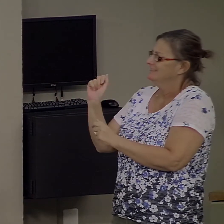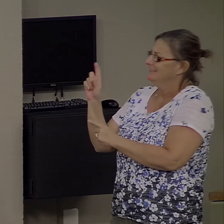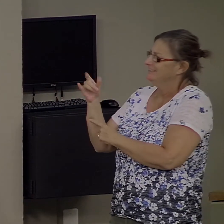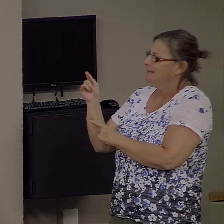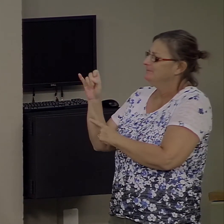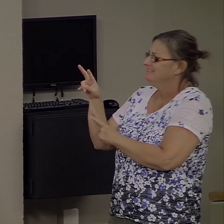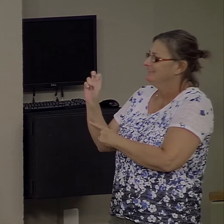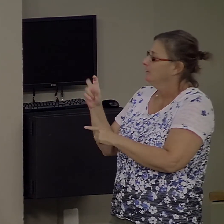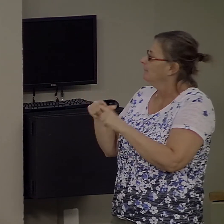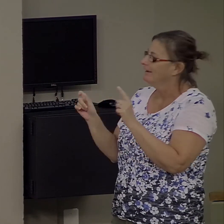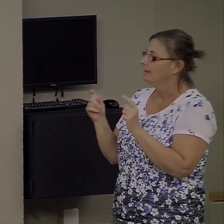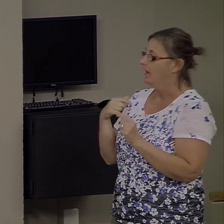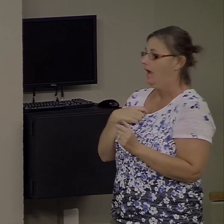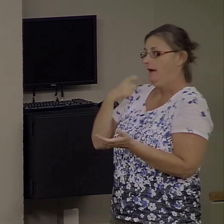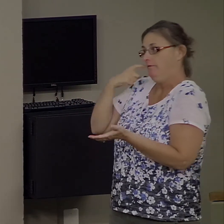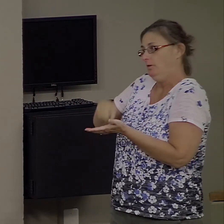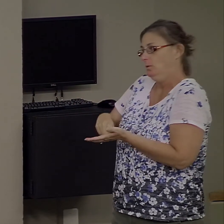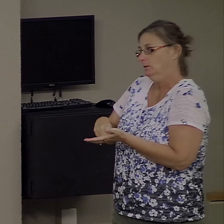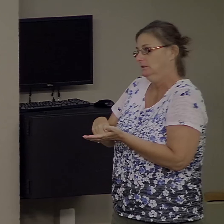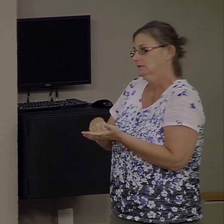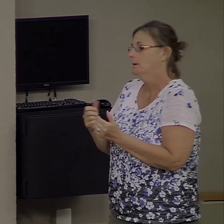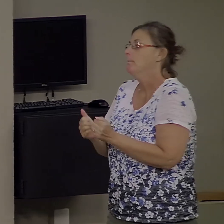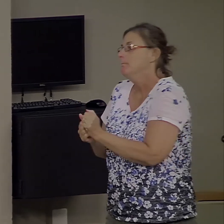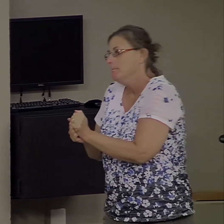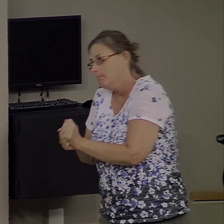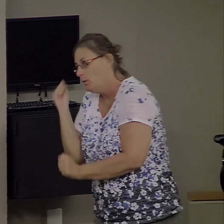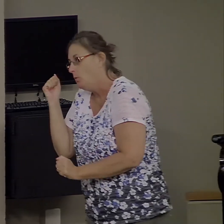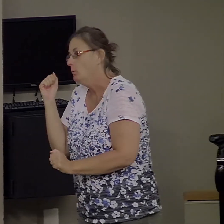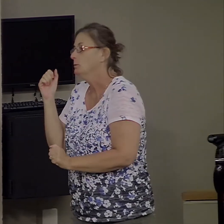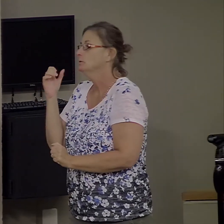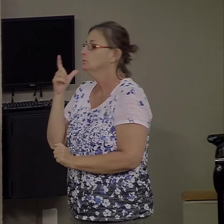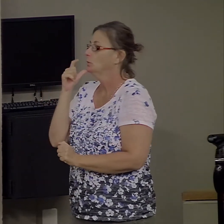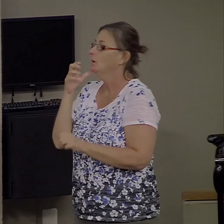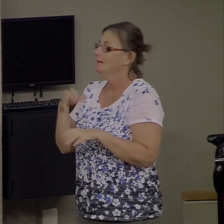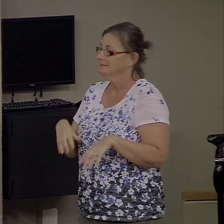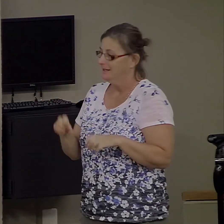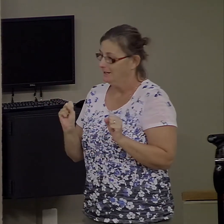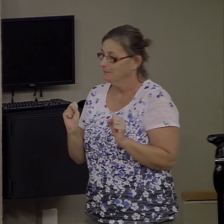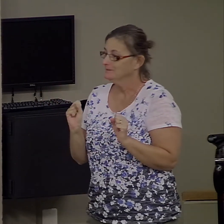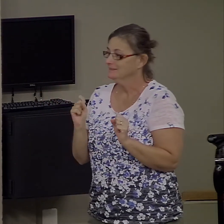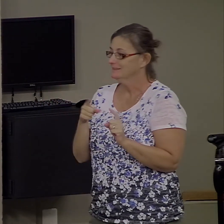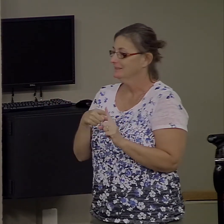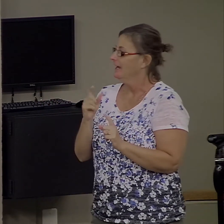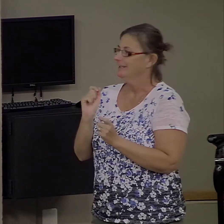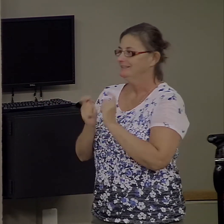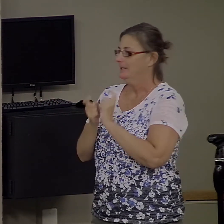the point is that children can be adaptive but what I've seen is that really